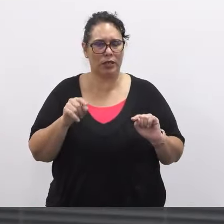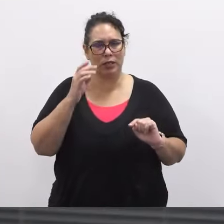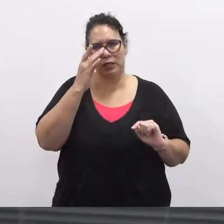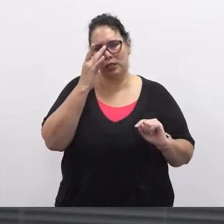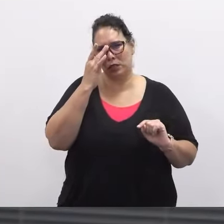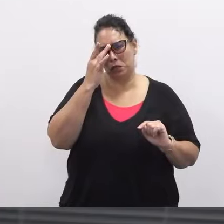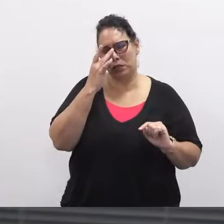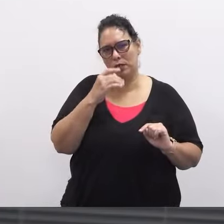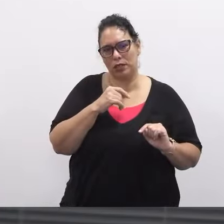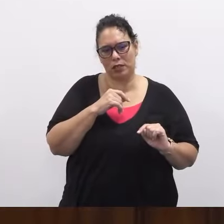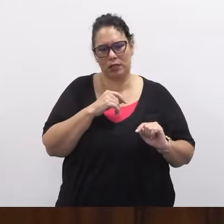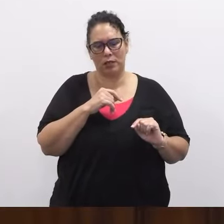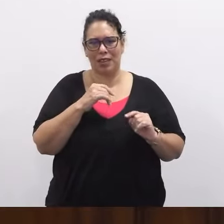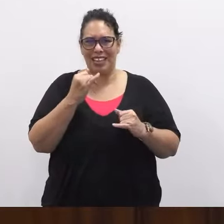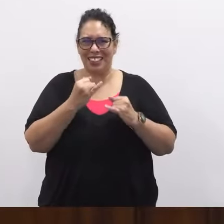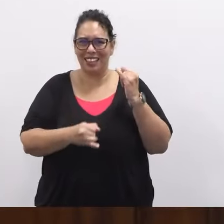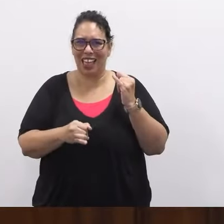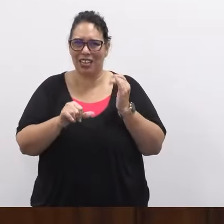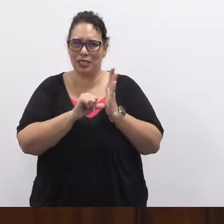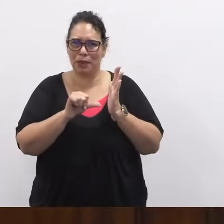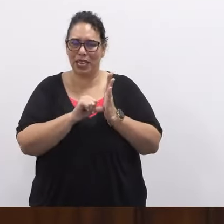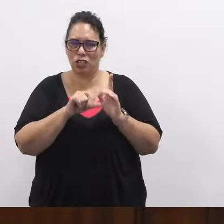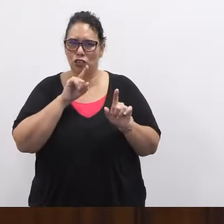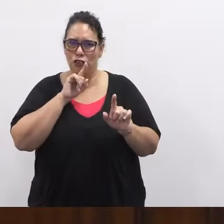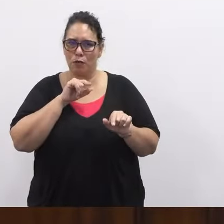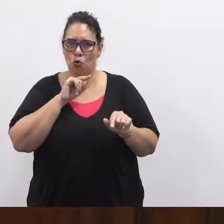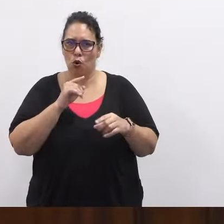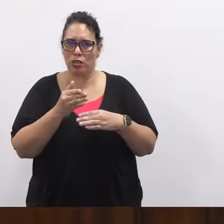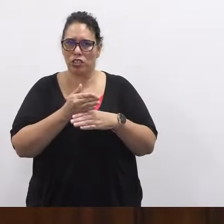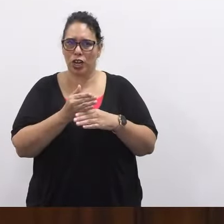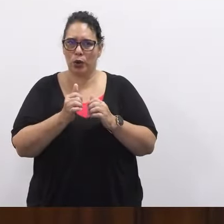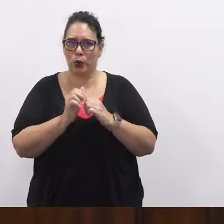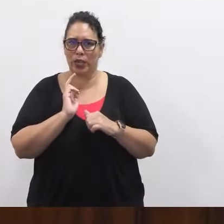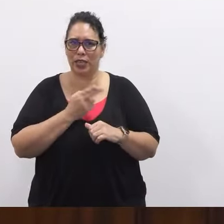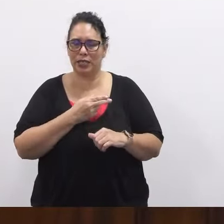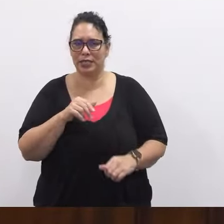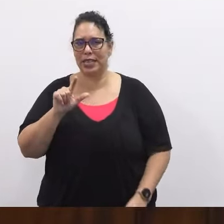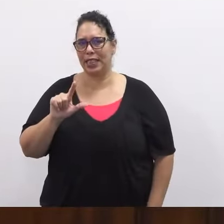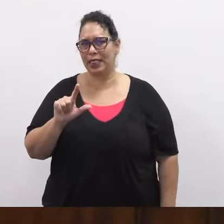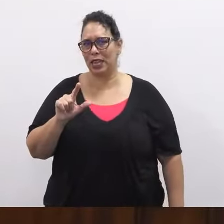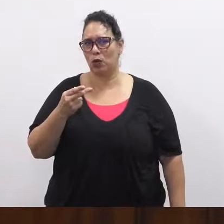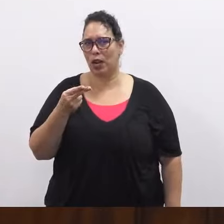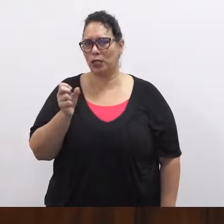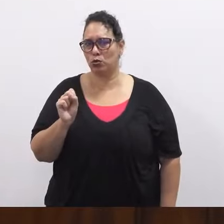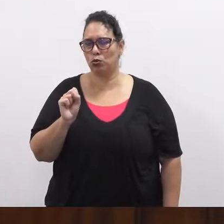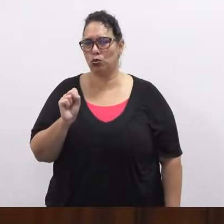So on the last page of the report that you shared with us, Lakewood High School is listed,